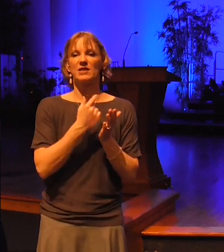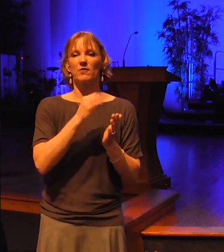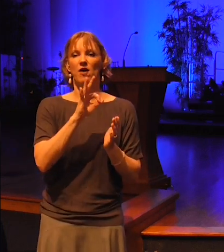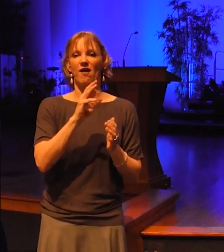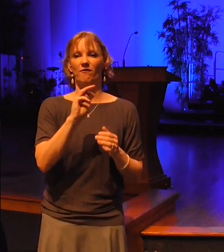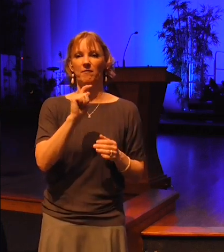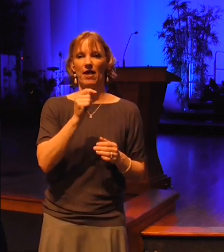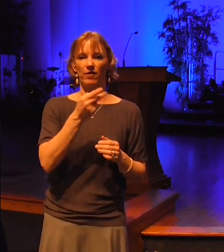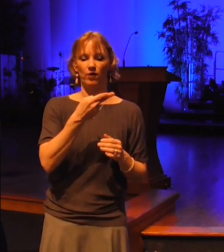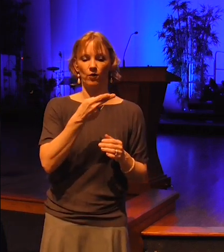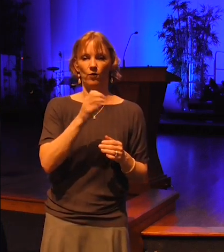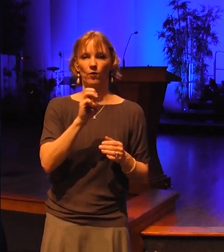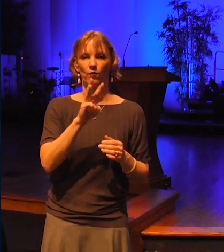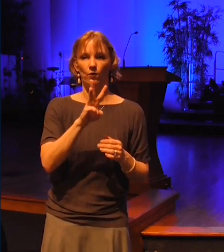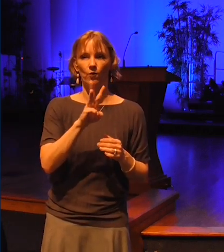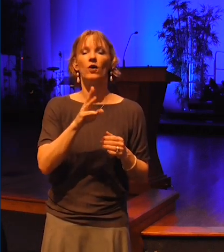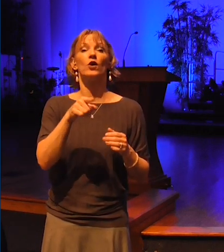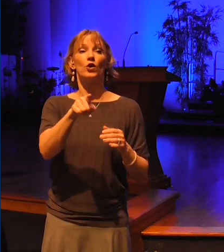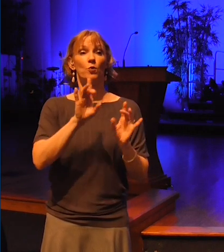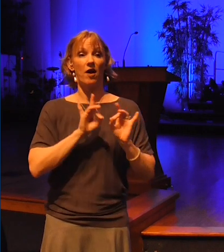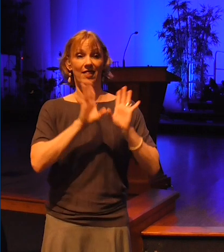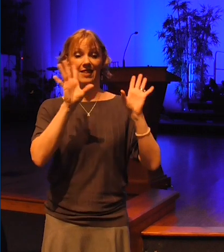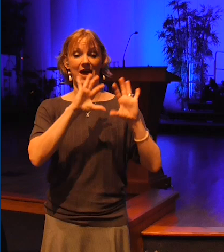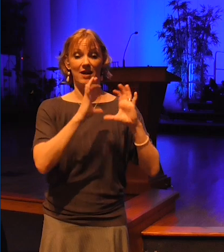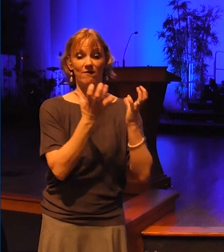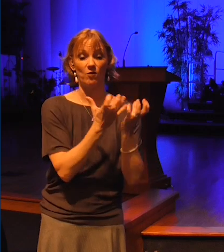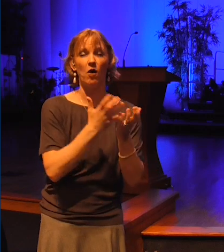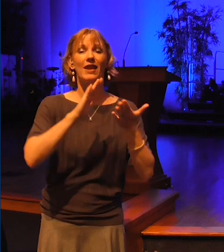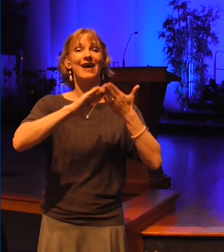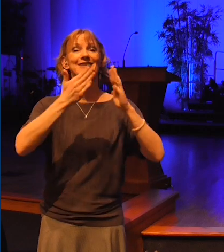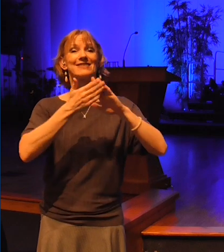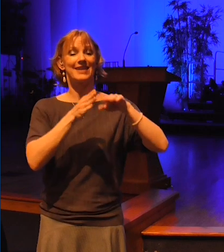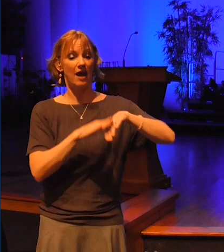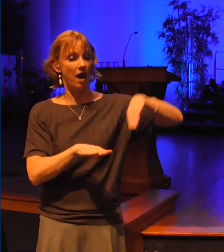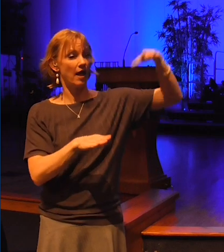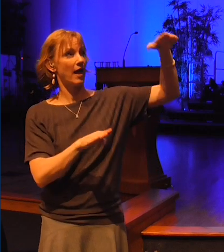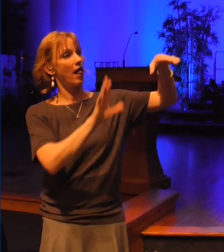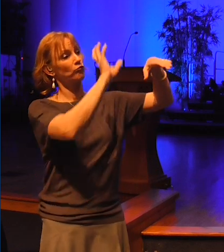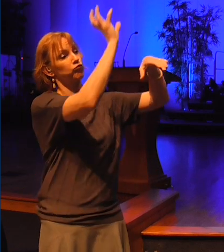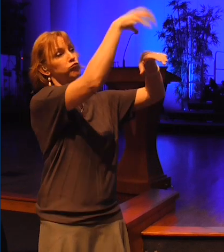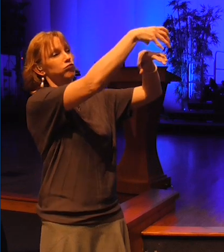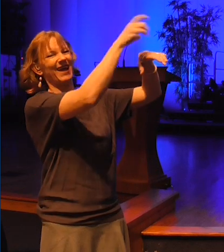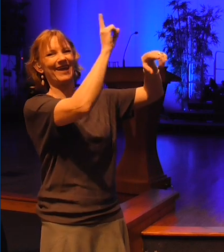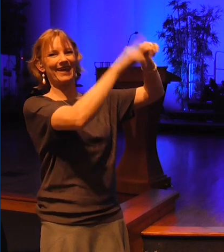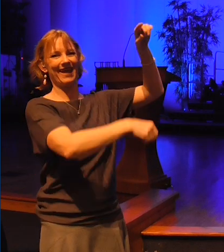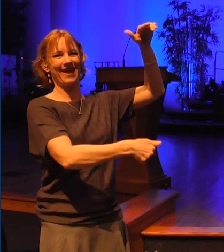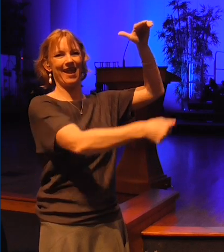are the light of the world a city set on a hill cannot be hidden nor does anyone light a lamp